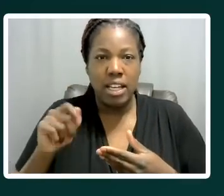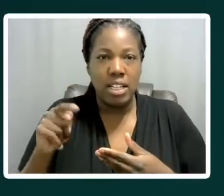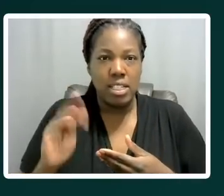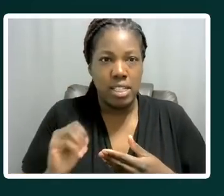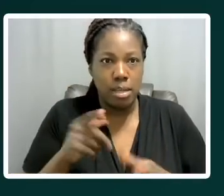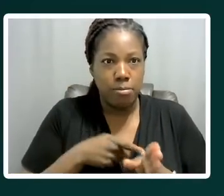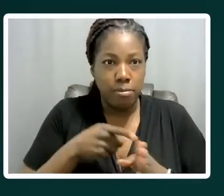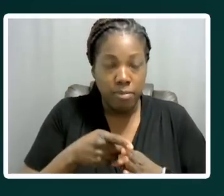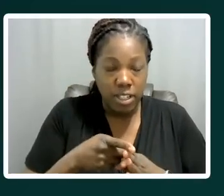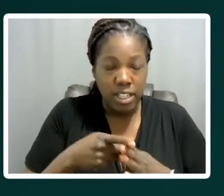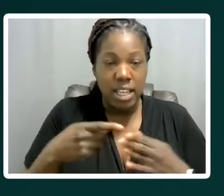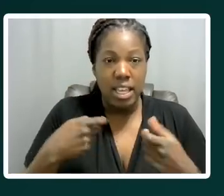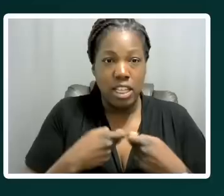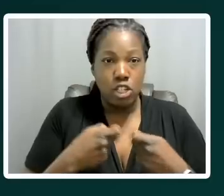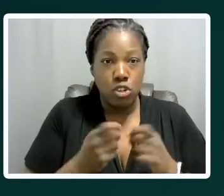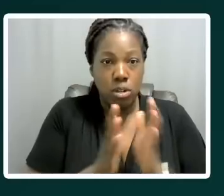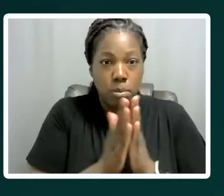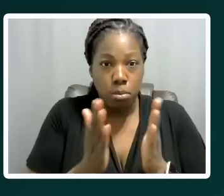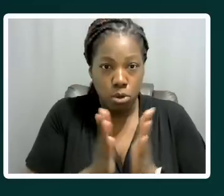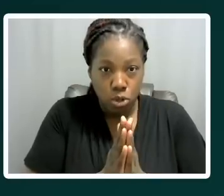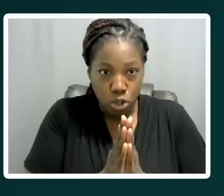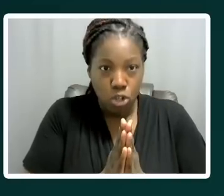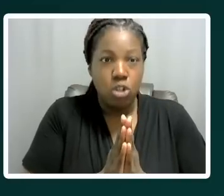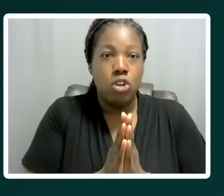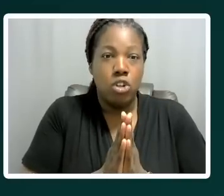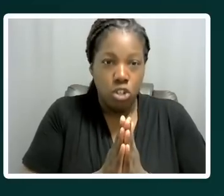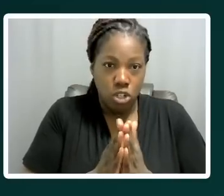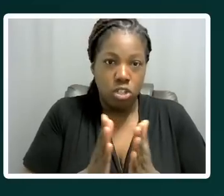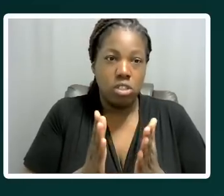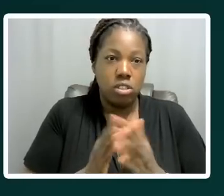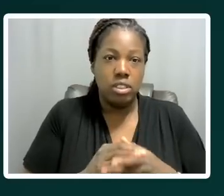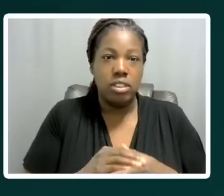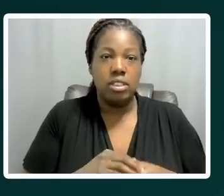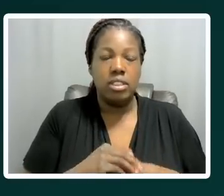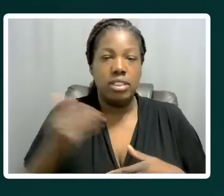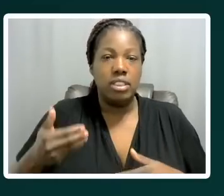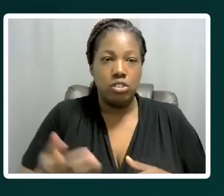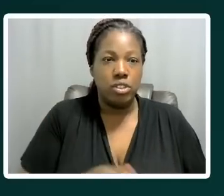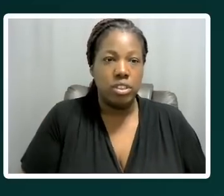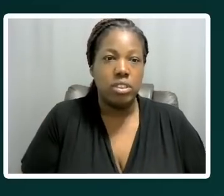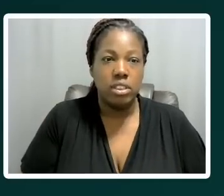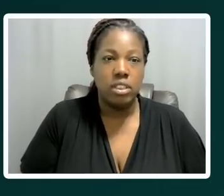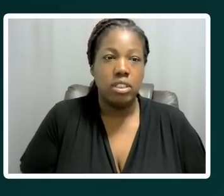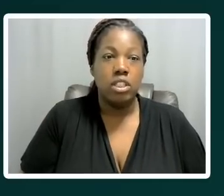we also have Stories of Women of Color in STEM. The next learning goal is to highlight overcoming